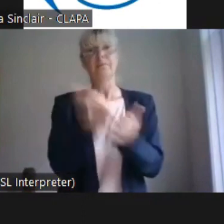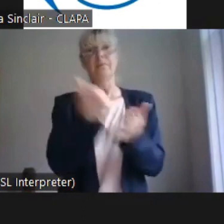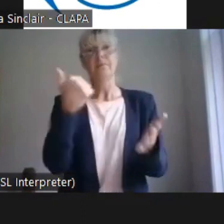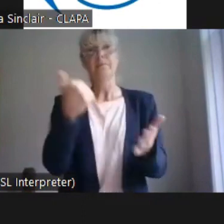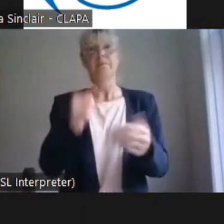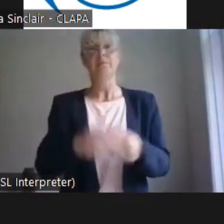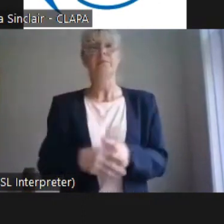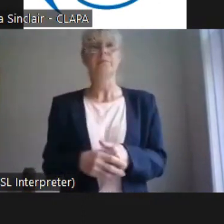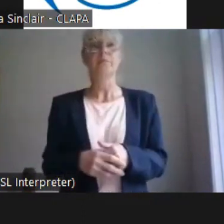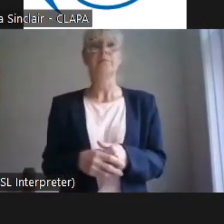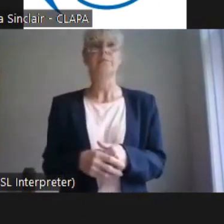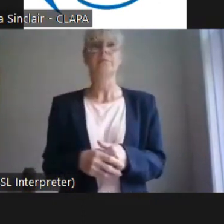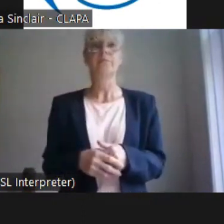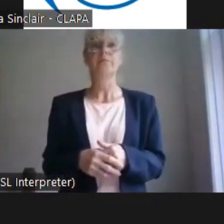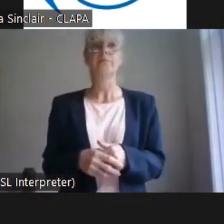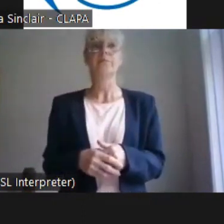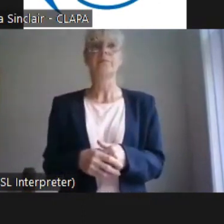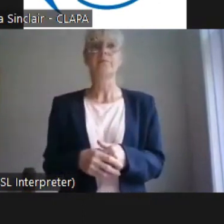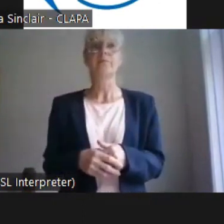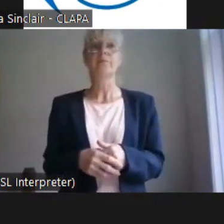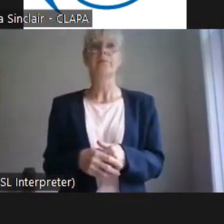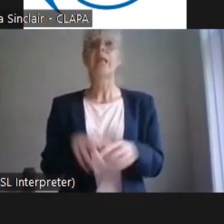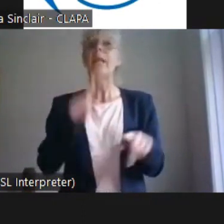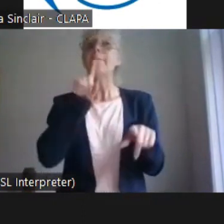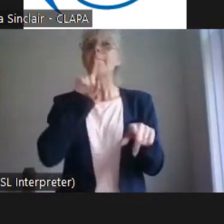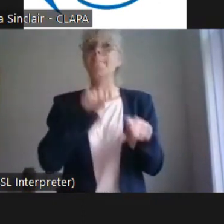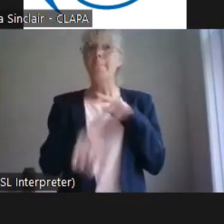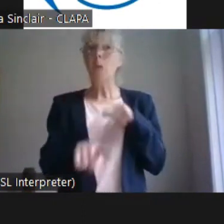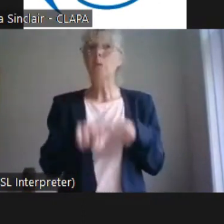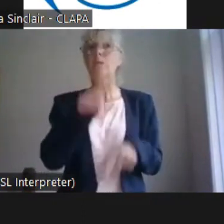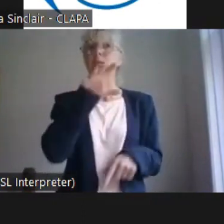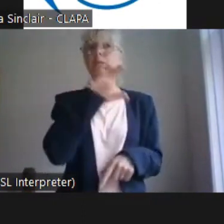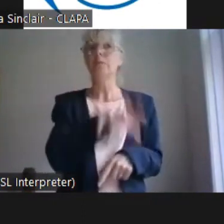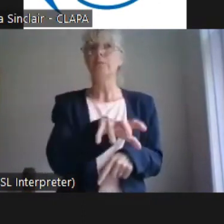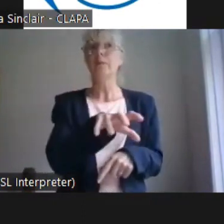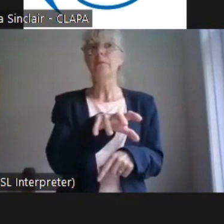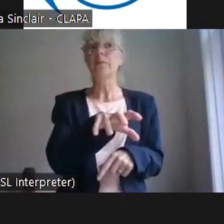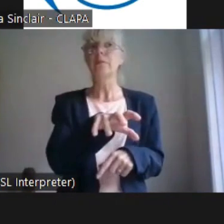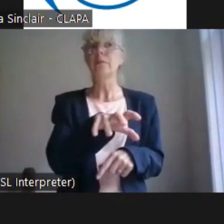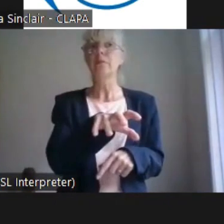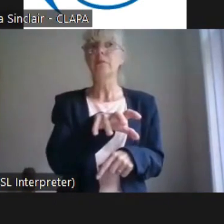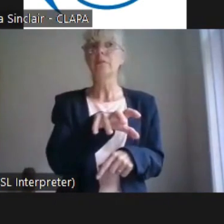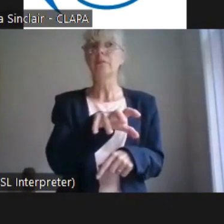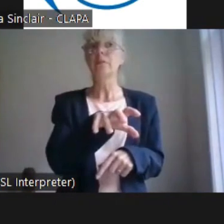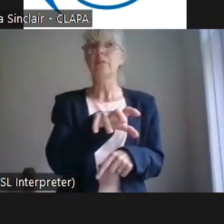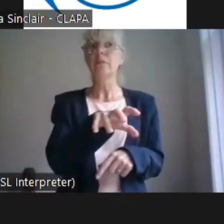um a lot of most departments I would think now um are um fitting Bluetooth hearing aids